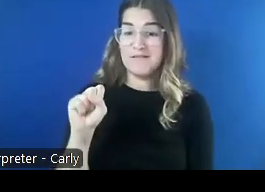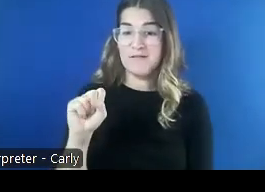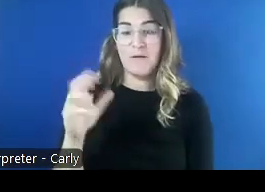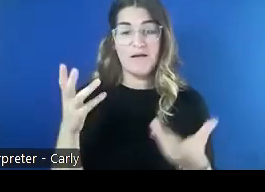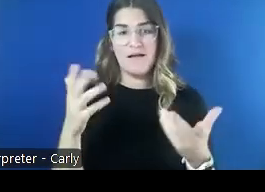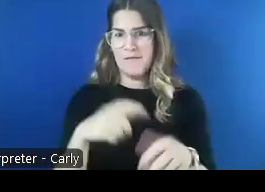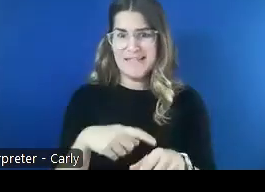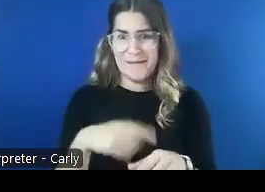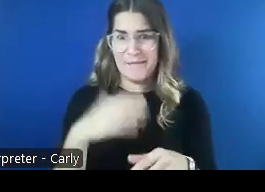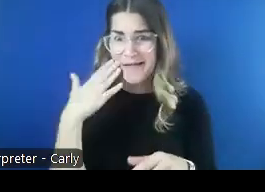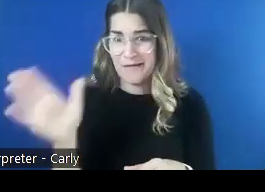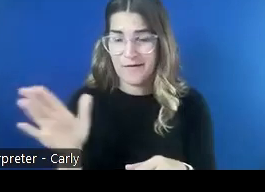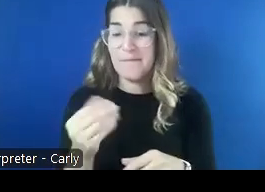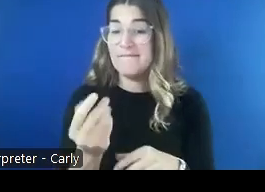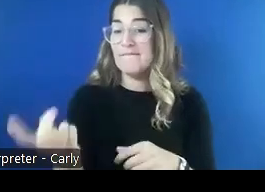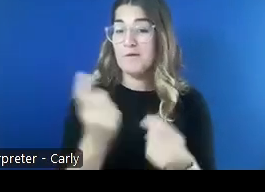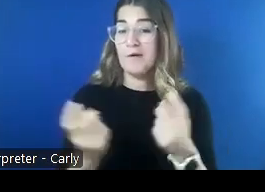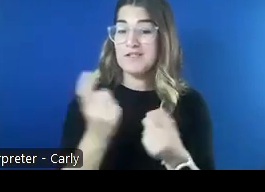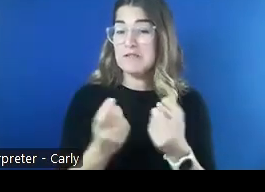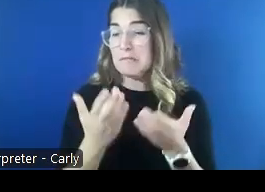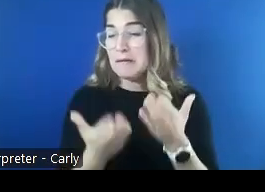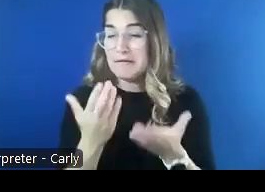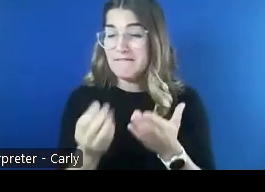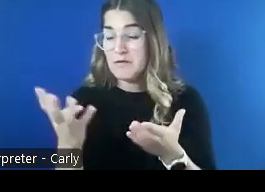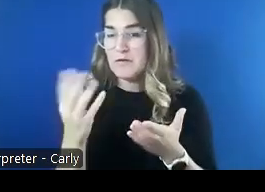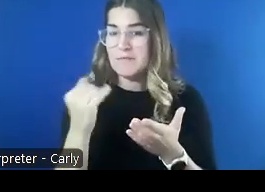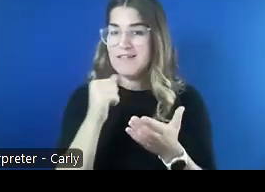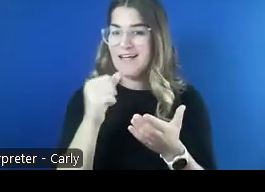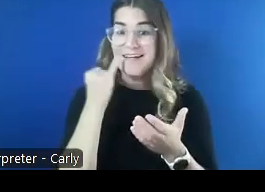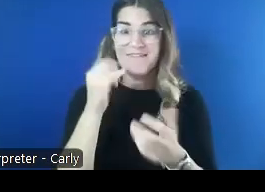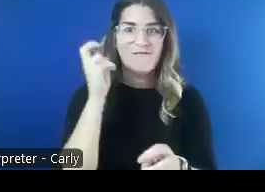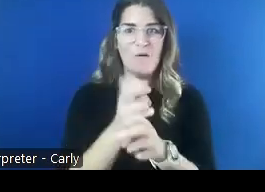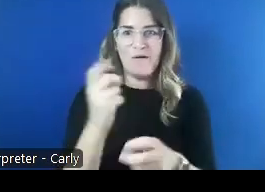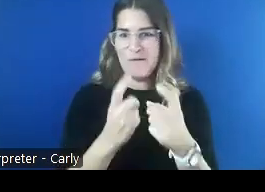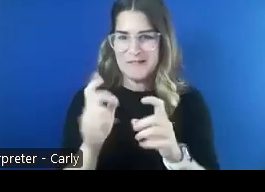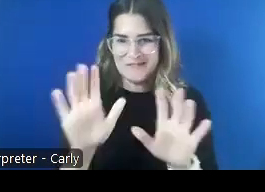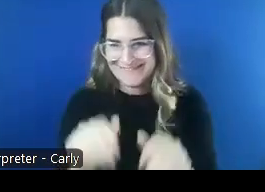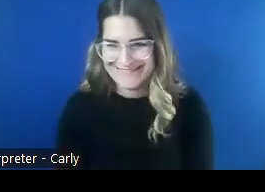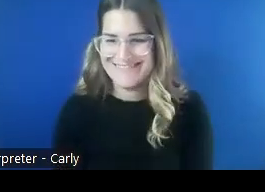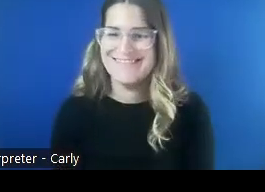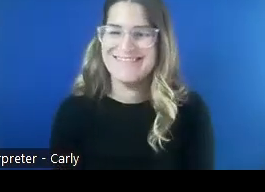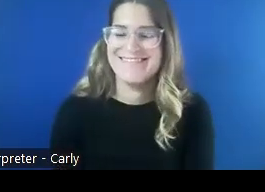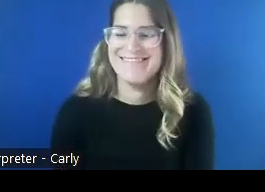time it is a couple questions probably but not if they're too hard oh we get a